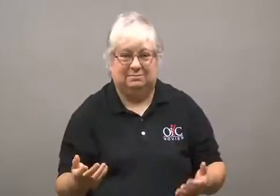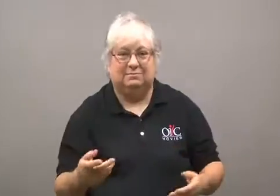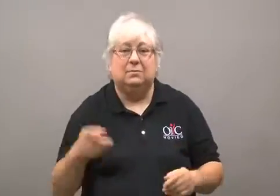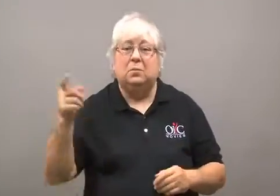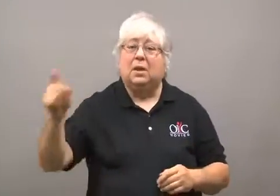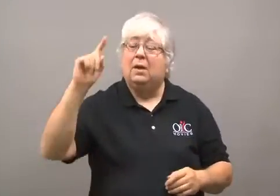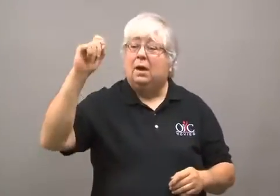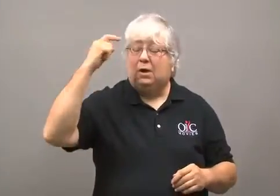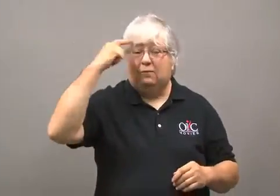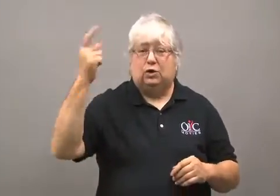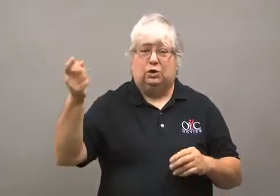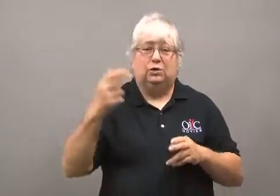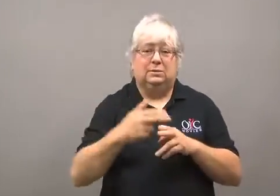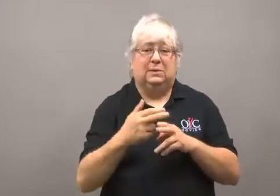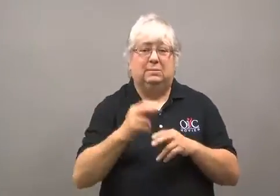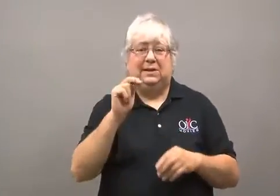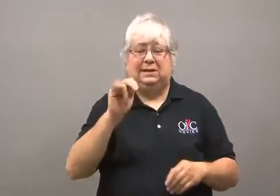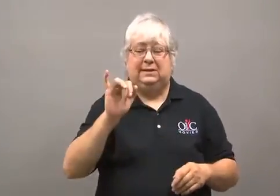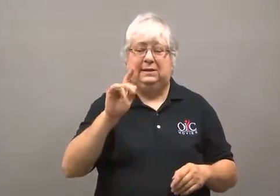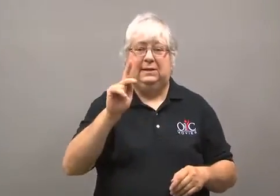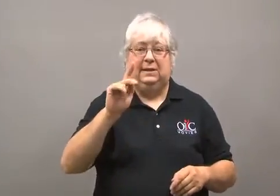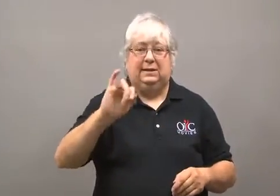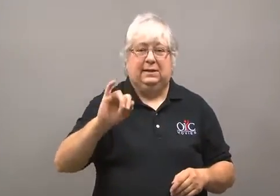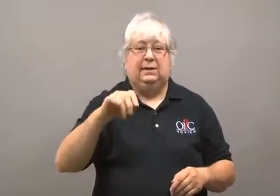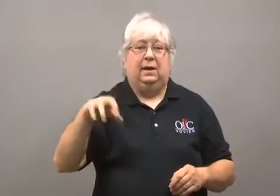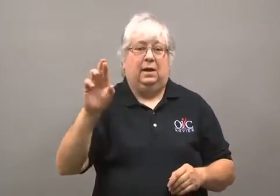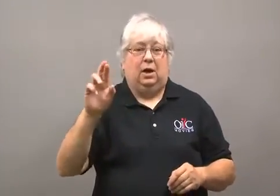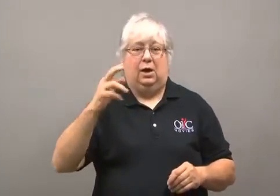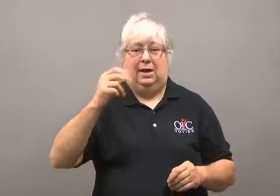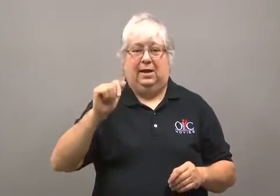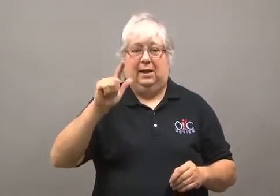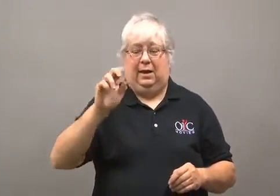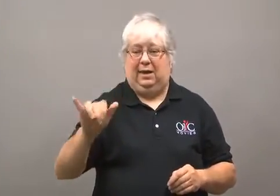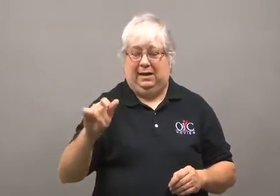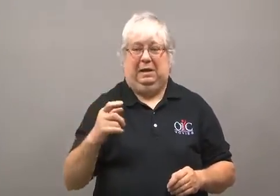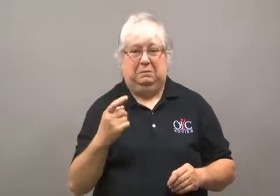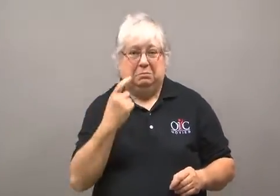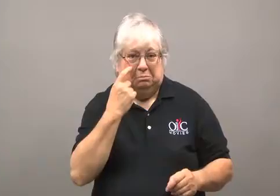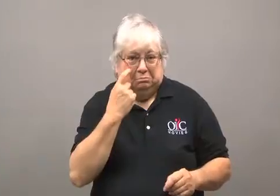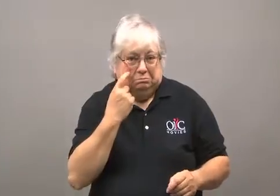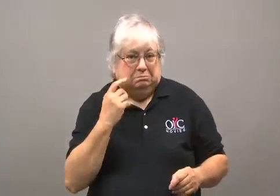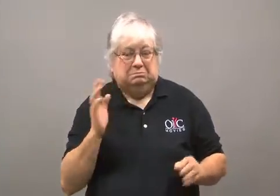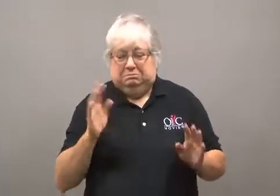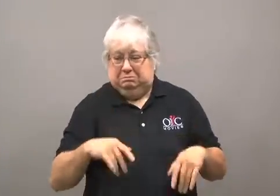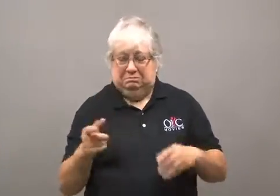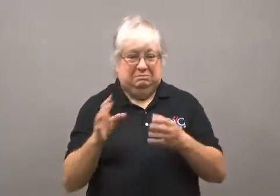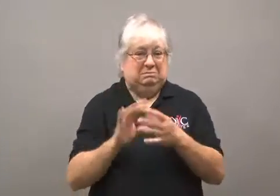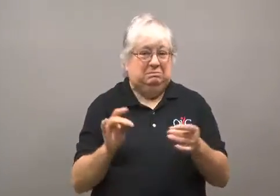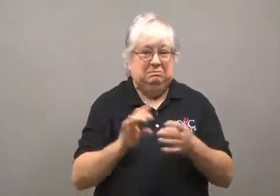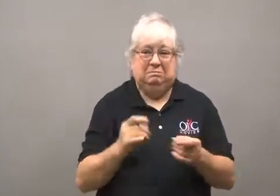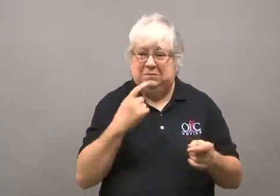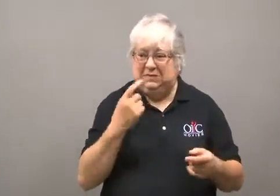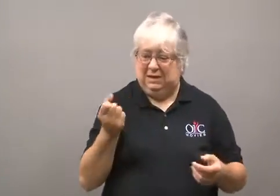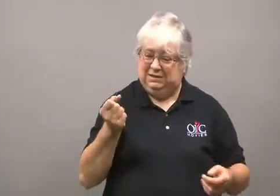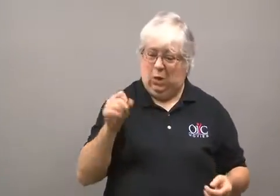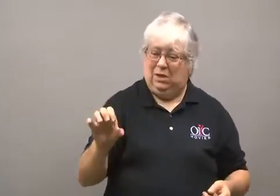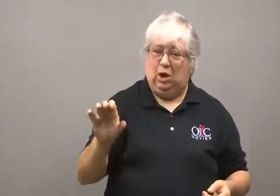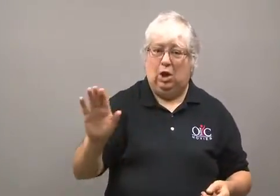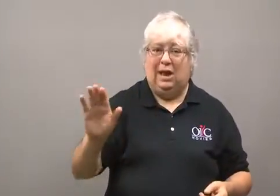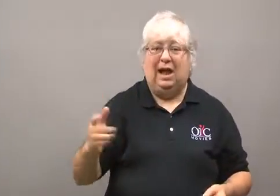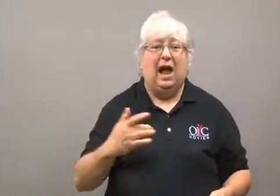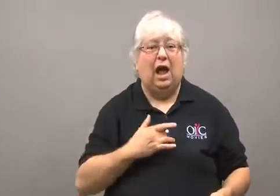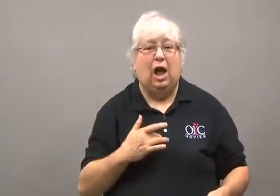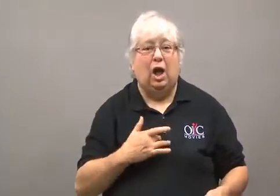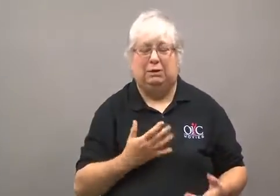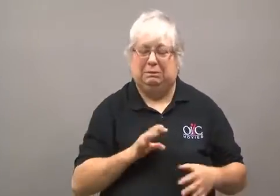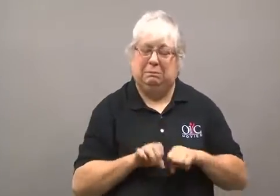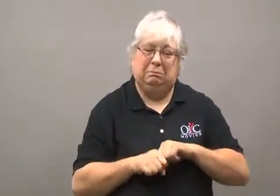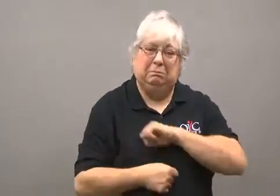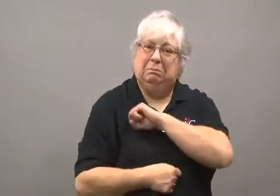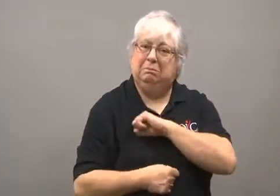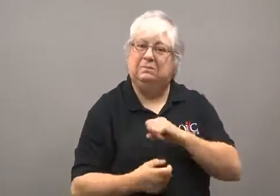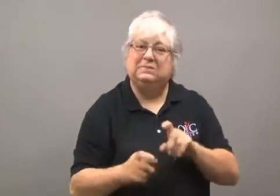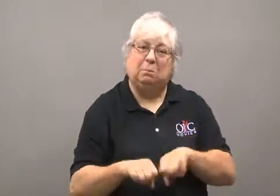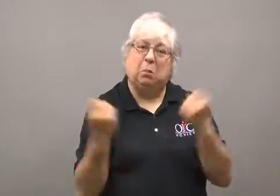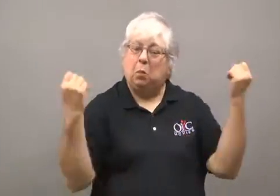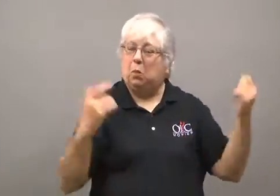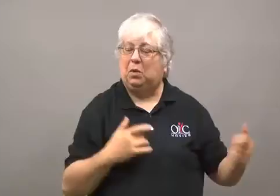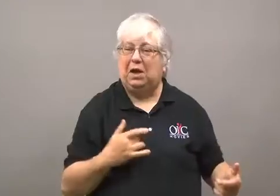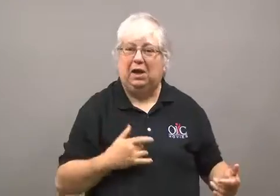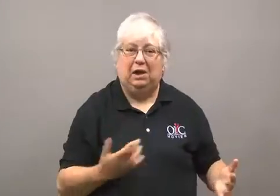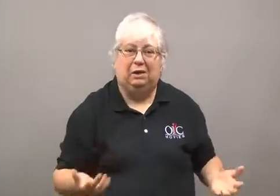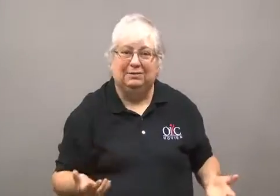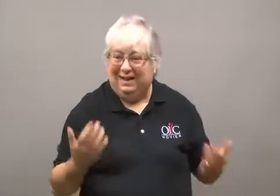Governor Nikki R. Haley fought back tears as she said South Carolina's heart was broken.